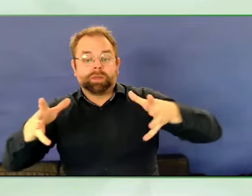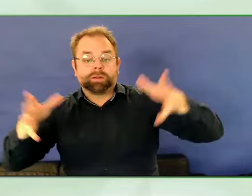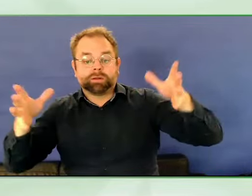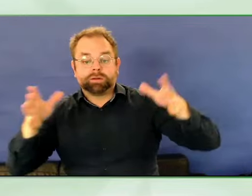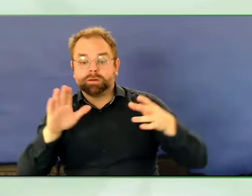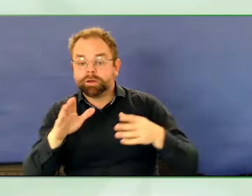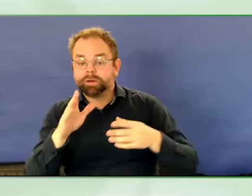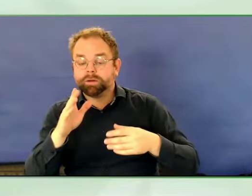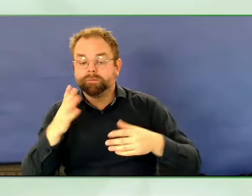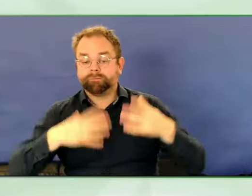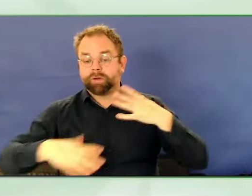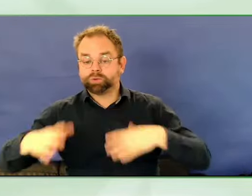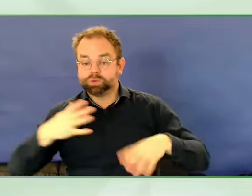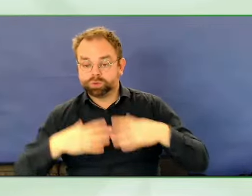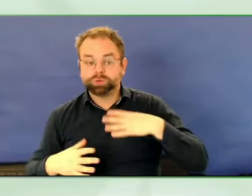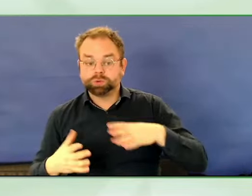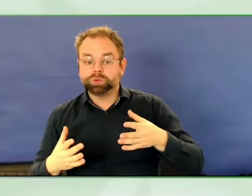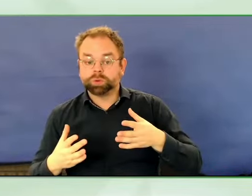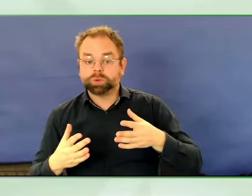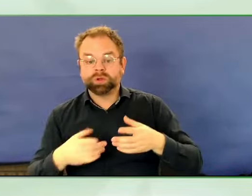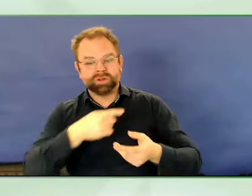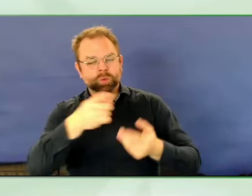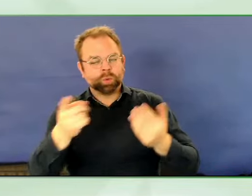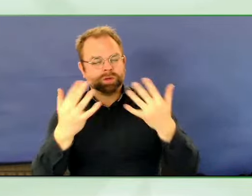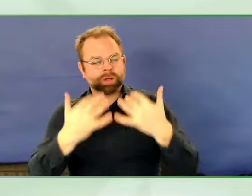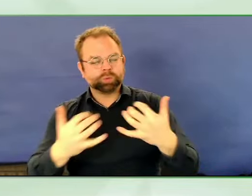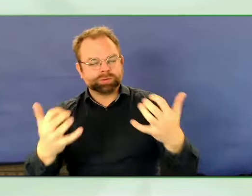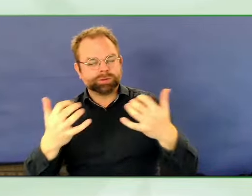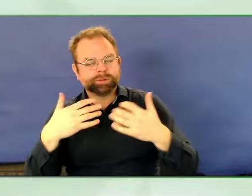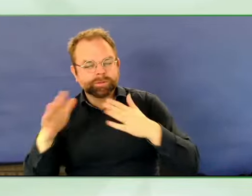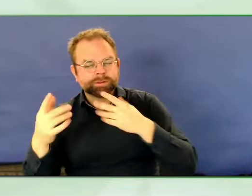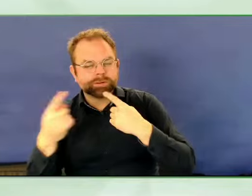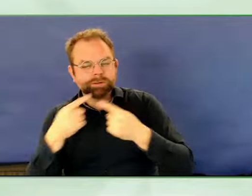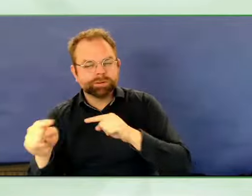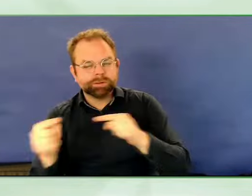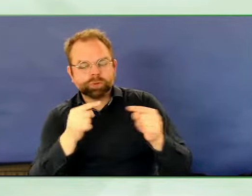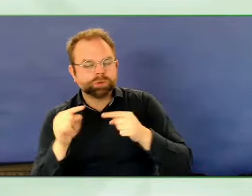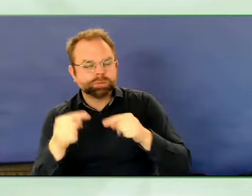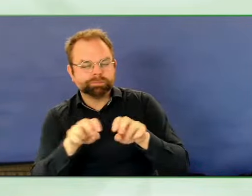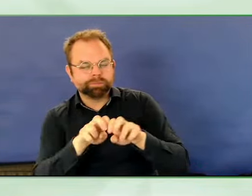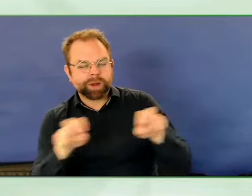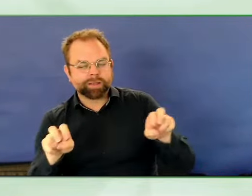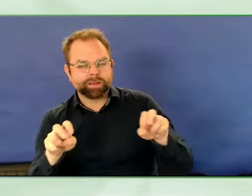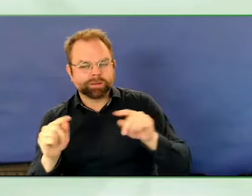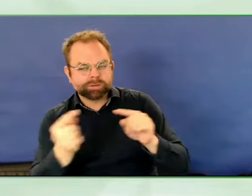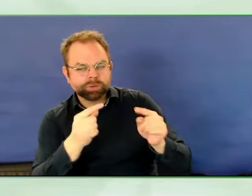But again as a starter we are very young and we wanted right from the start so that it